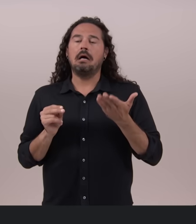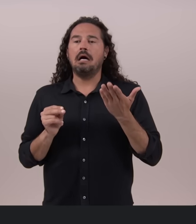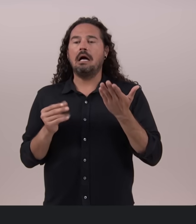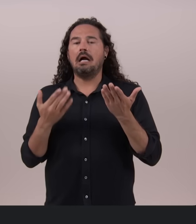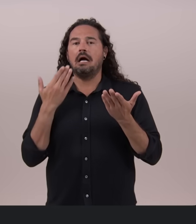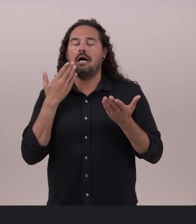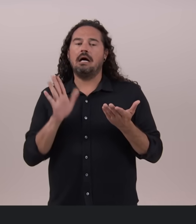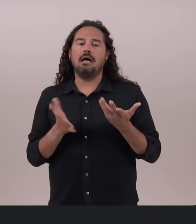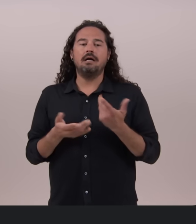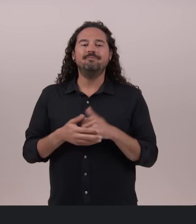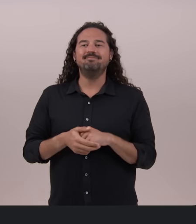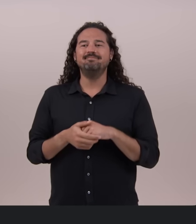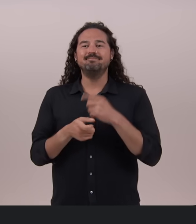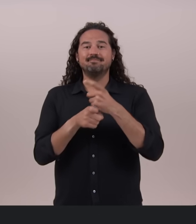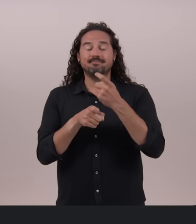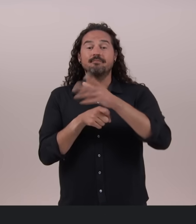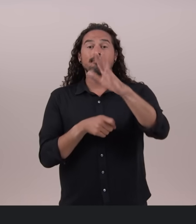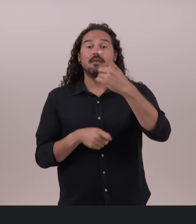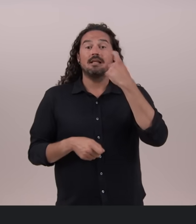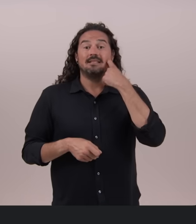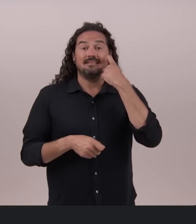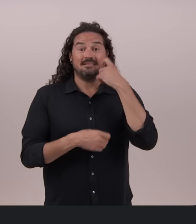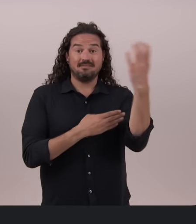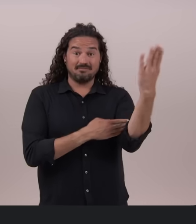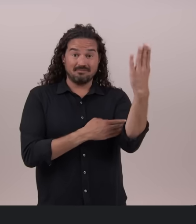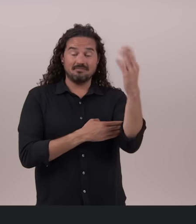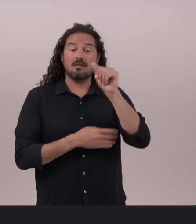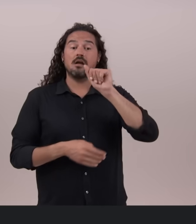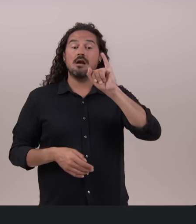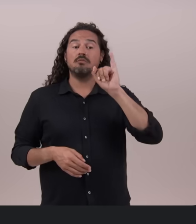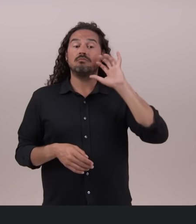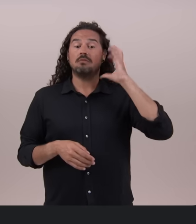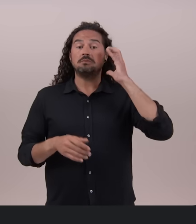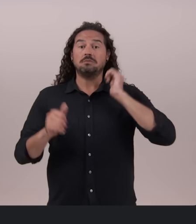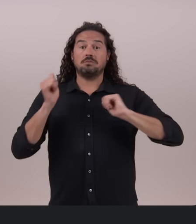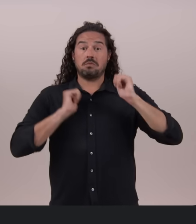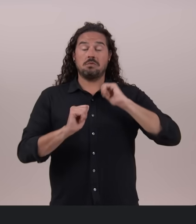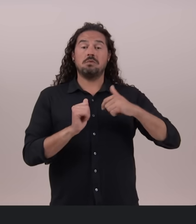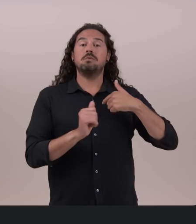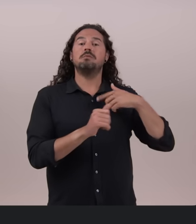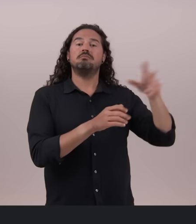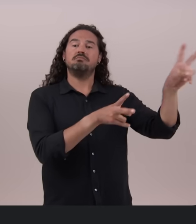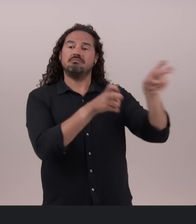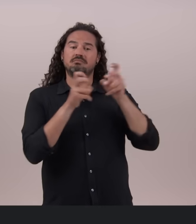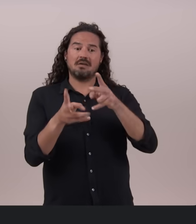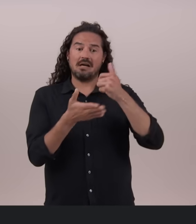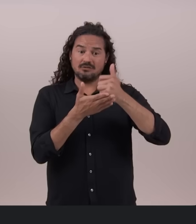Earlier today, I took the AI radio show agent and wrapped it in a real app with just a few prompts.